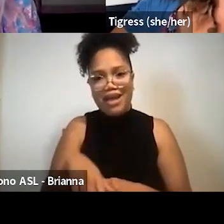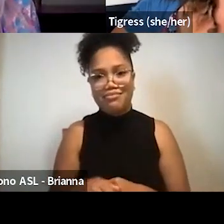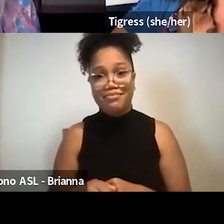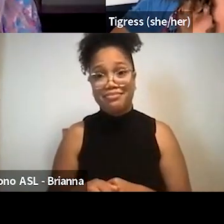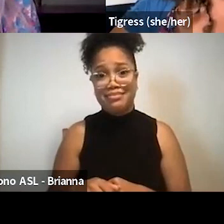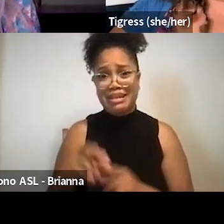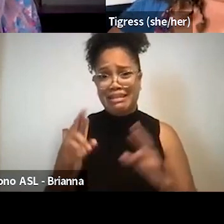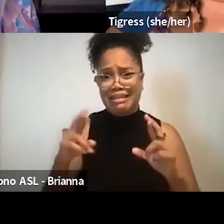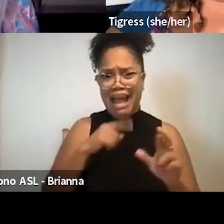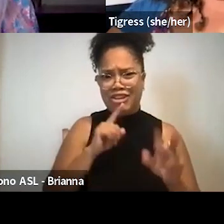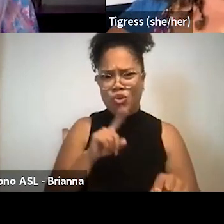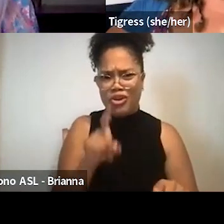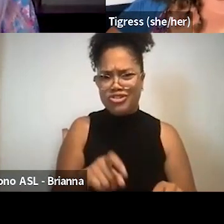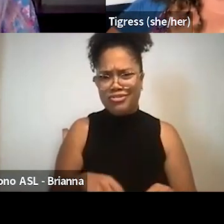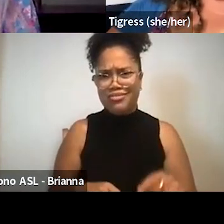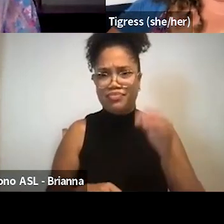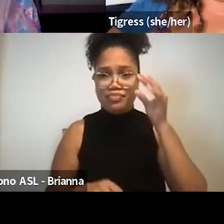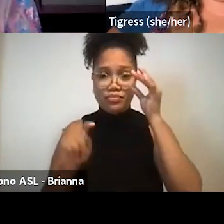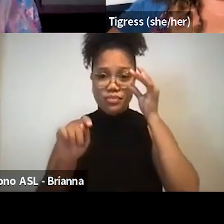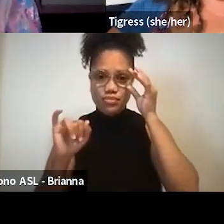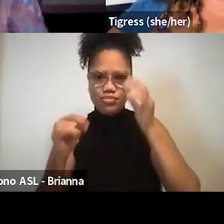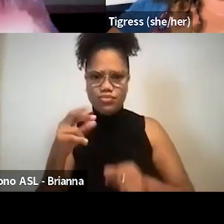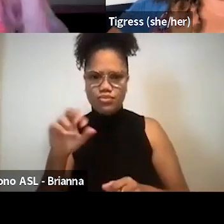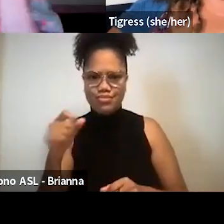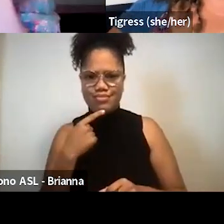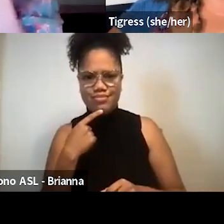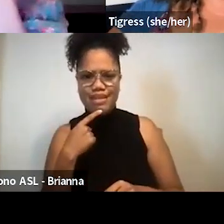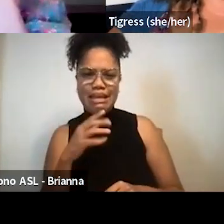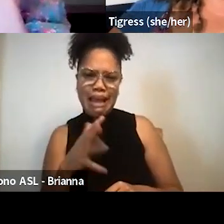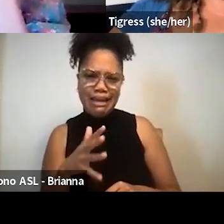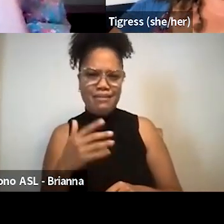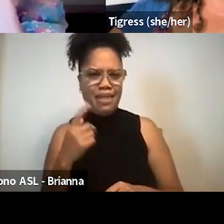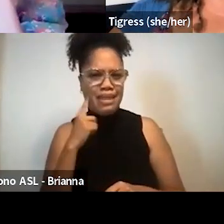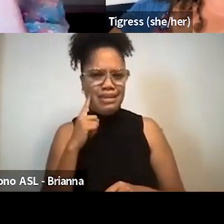I don't know if I did. I think kind of I mean, I think what Ali was looking for was maybe a little bit more about